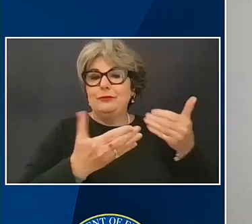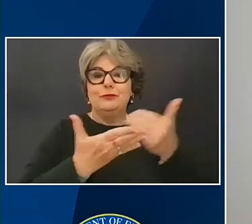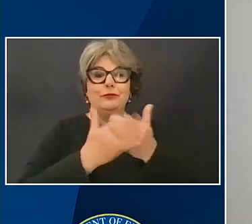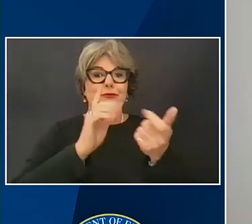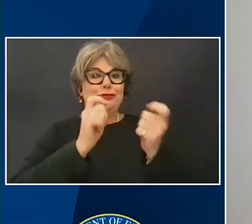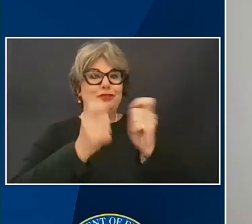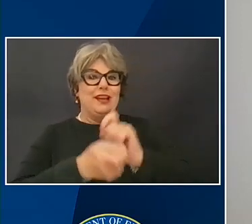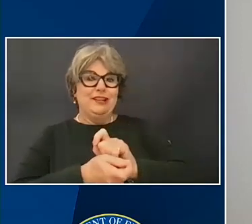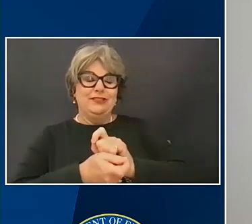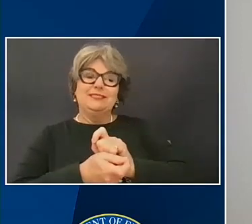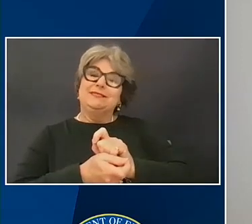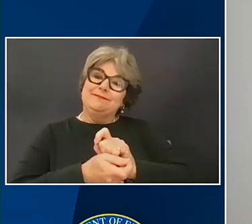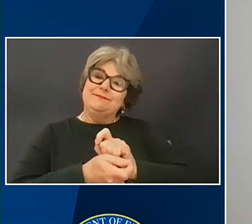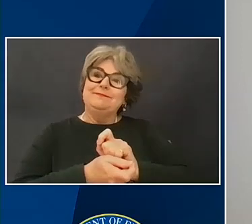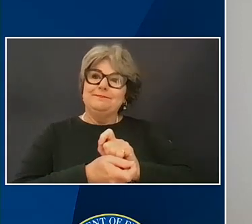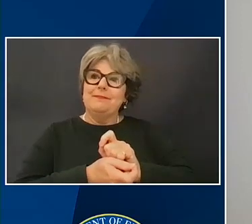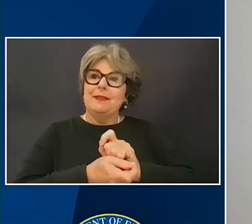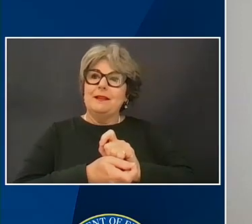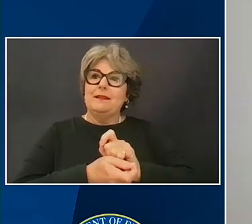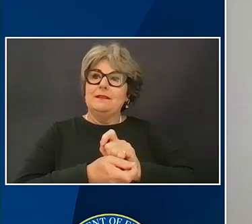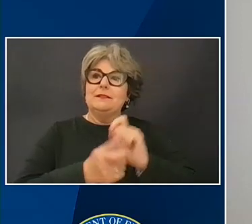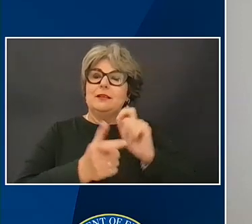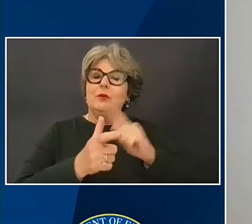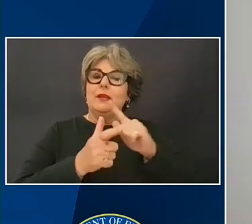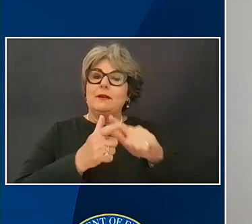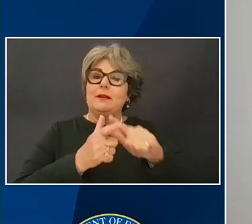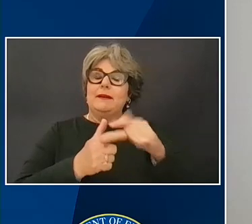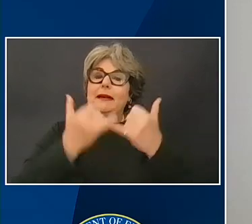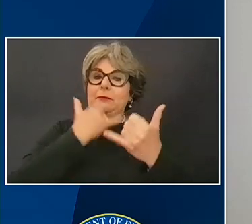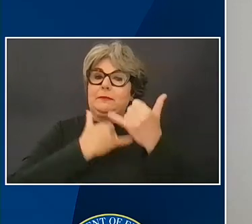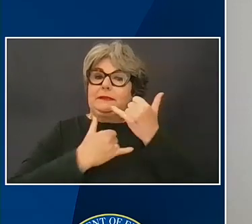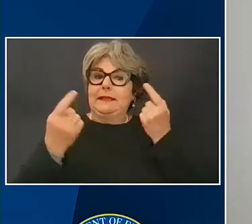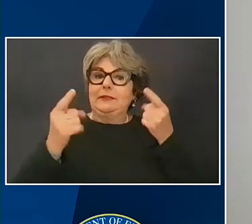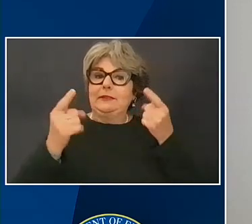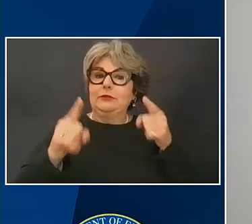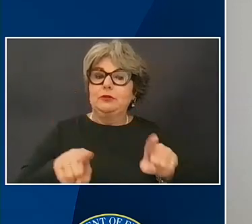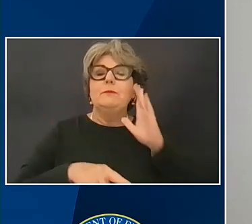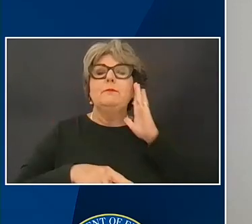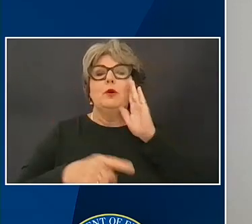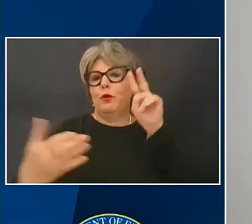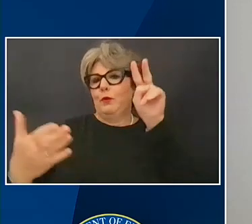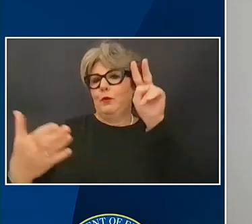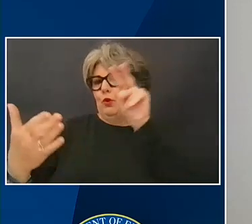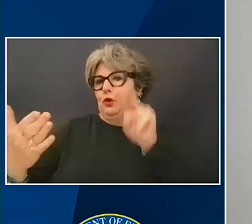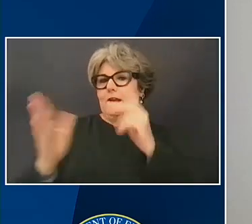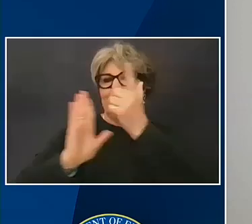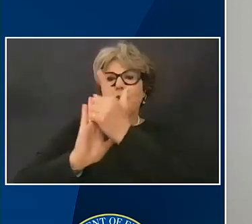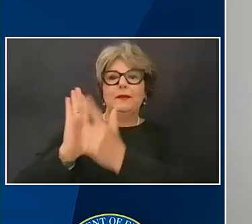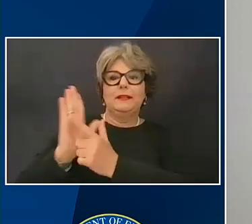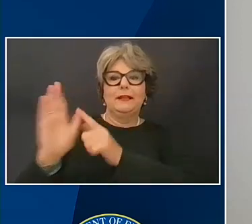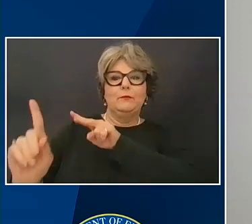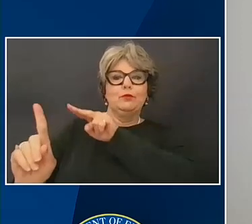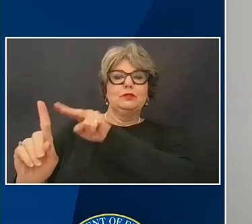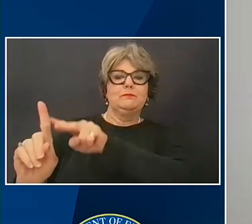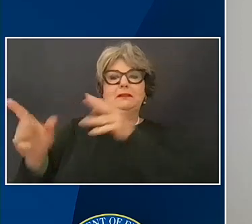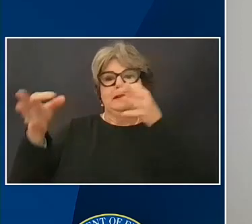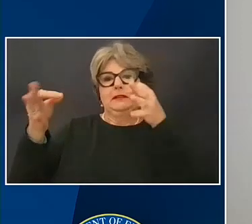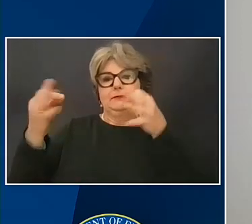which where we could make other mistakes. But we will look at it from a legal perspective and decide whether it's worth